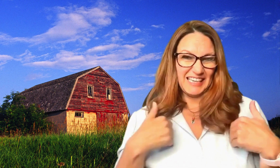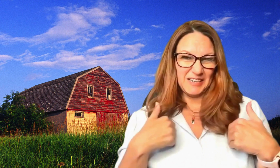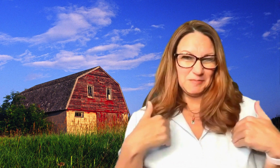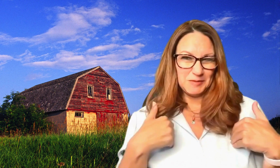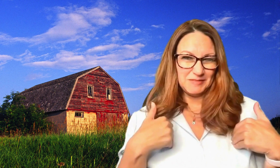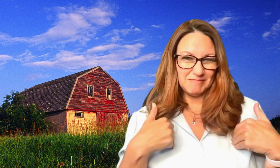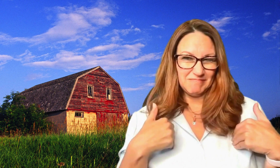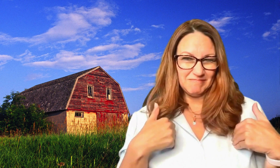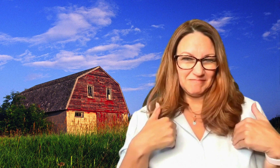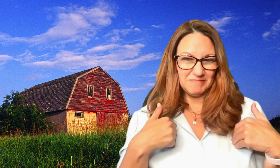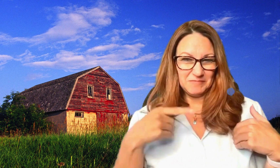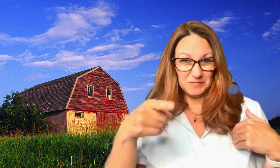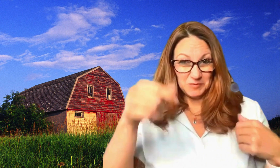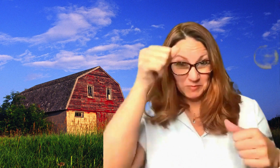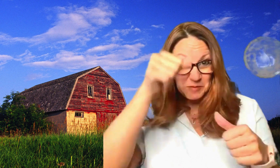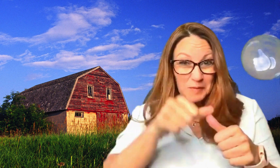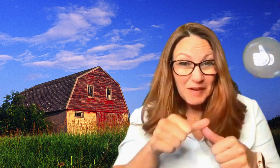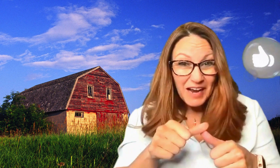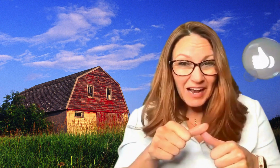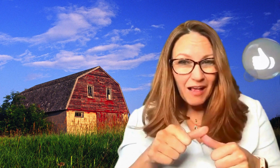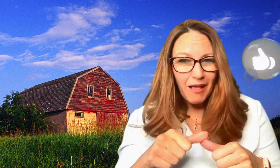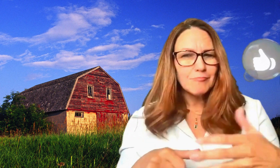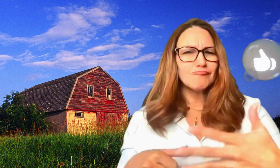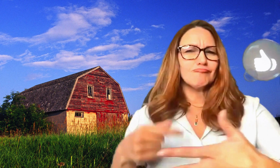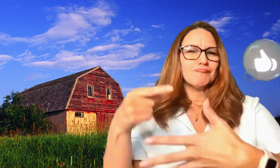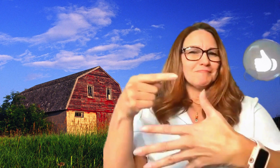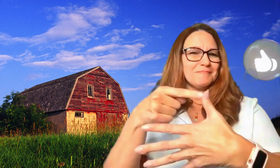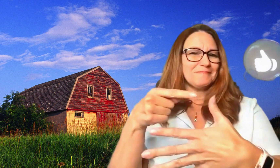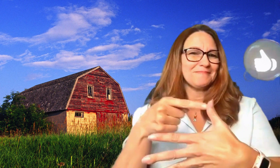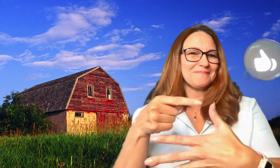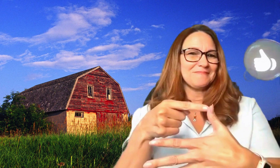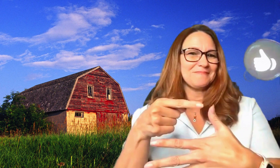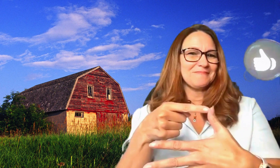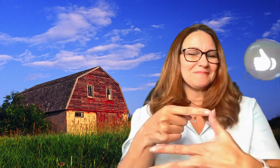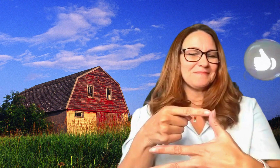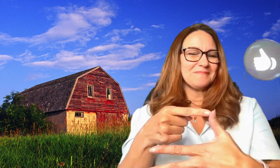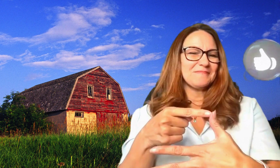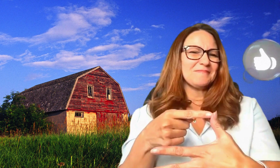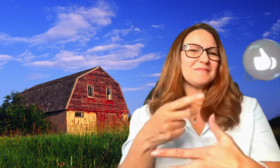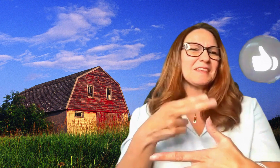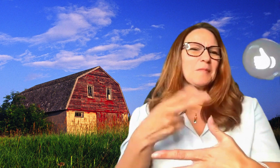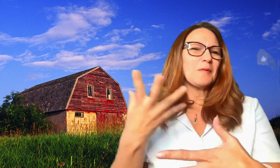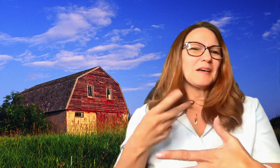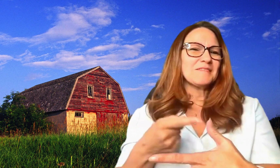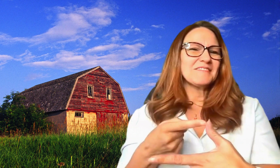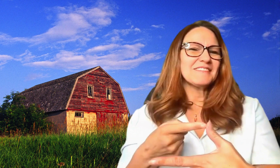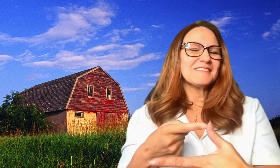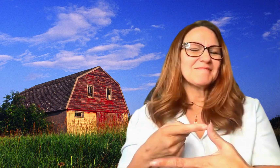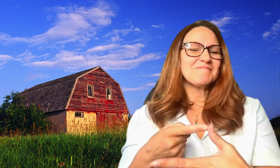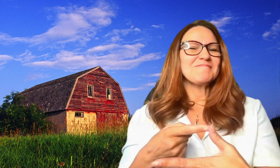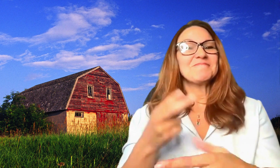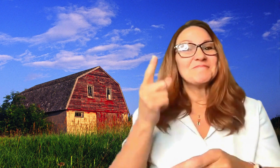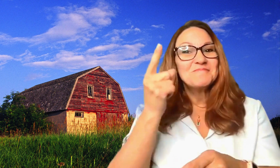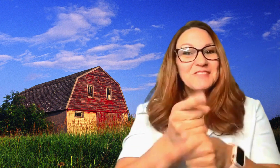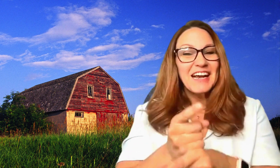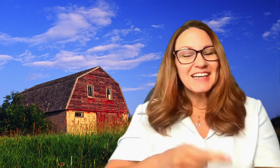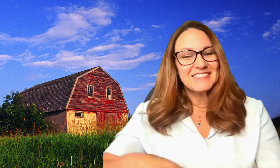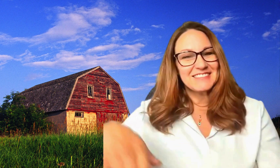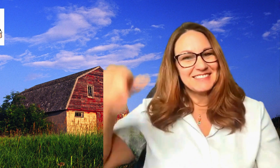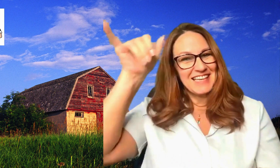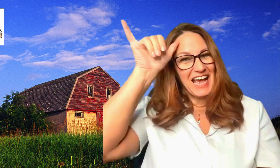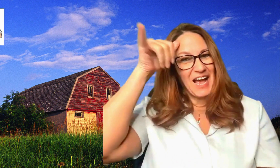animals you remember the first one what was the name name of the first one that's right